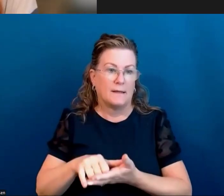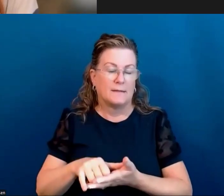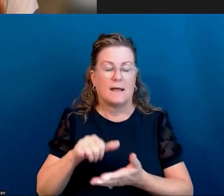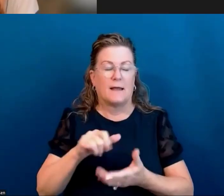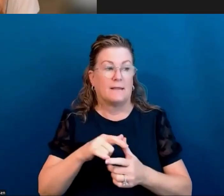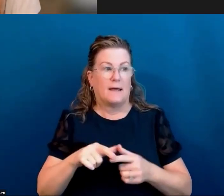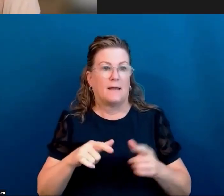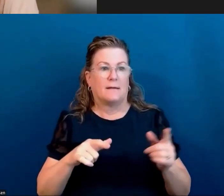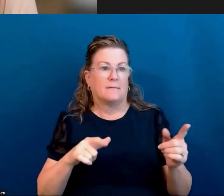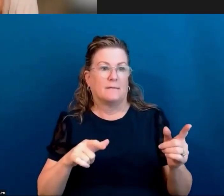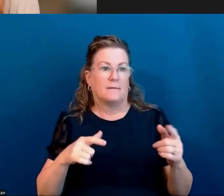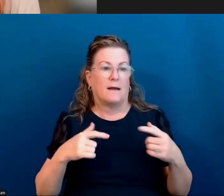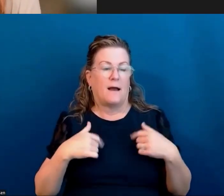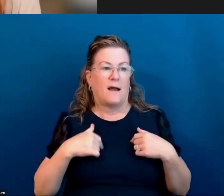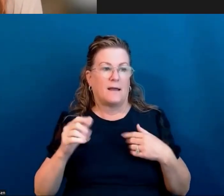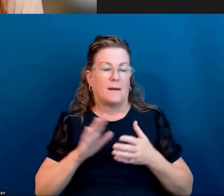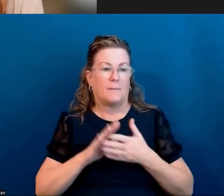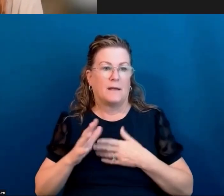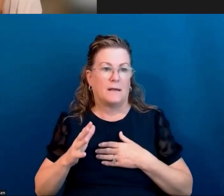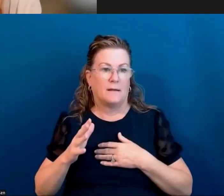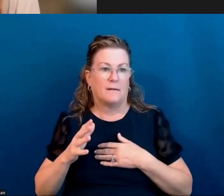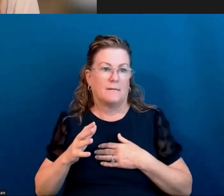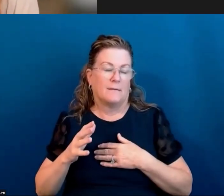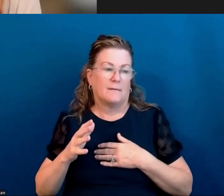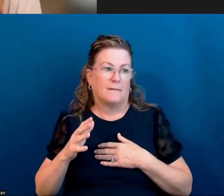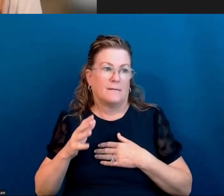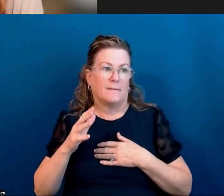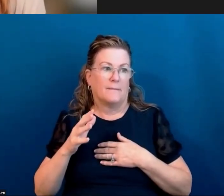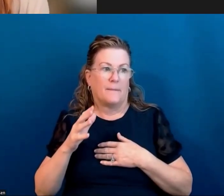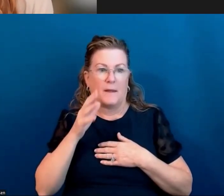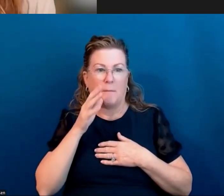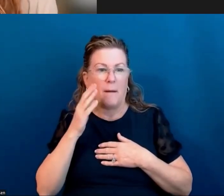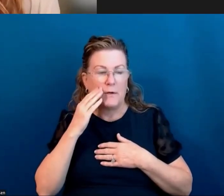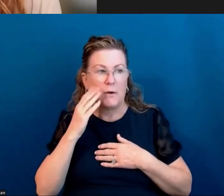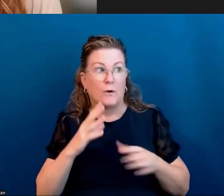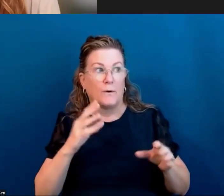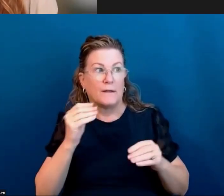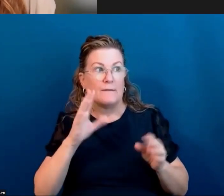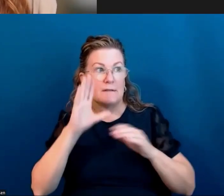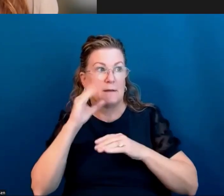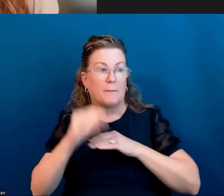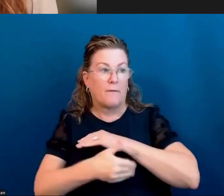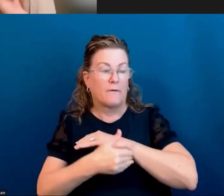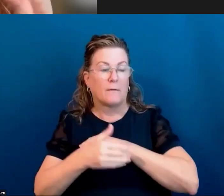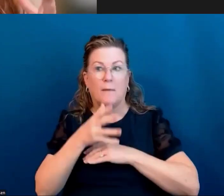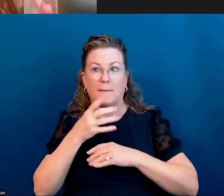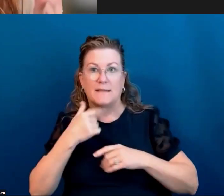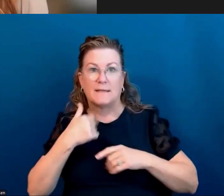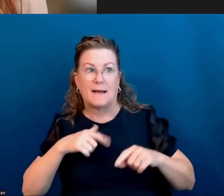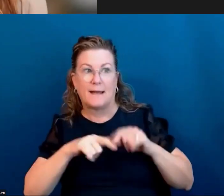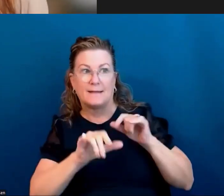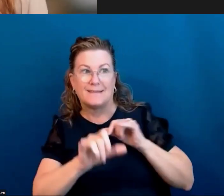know, I can kind of be like the mom when you want to leave the sleepover, like mom says I can't do this. And so helping them